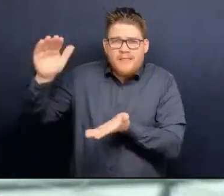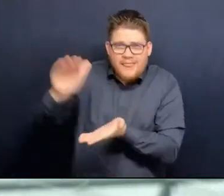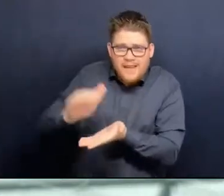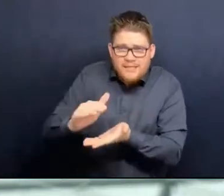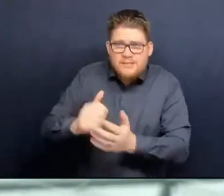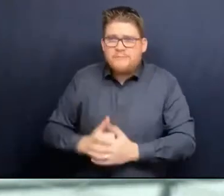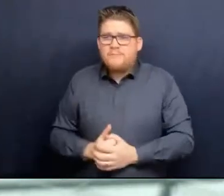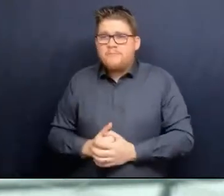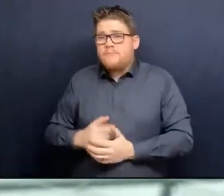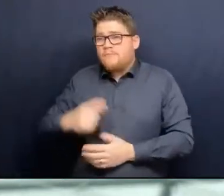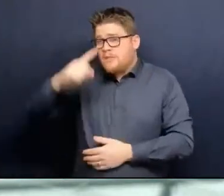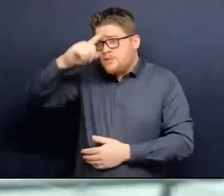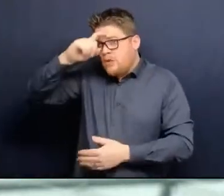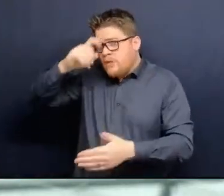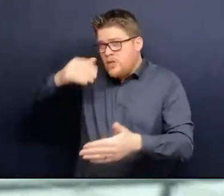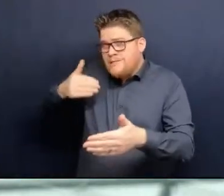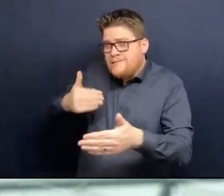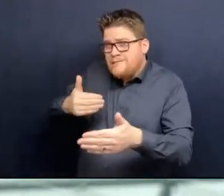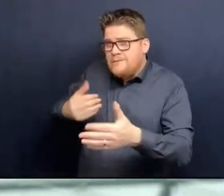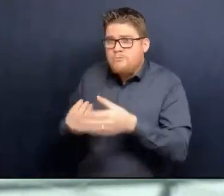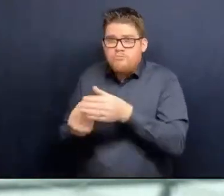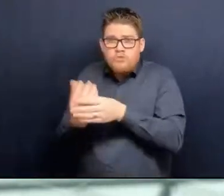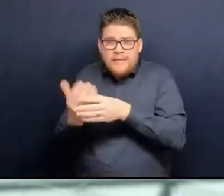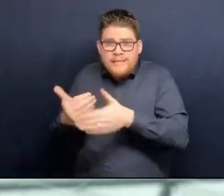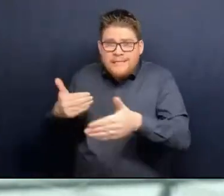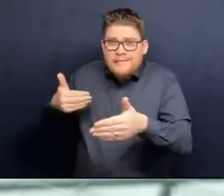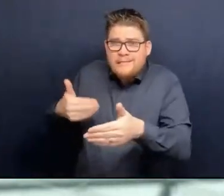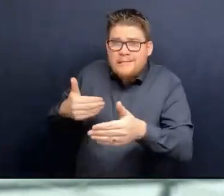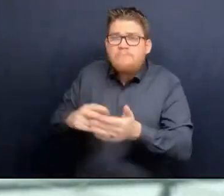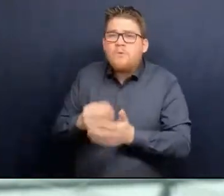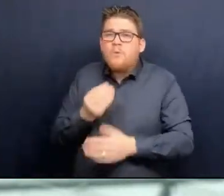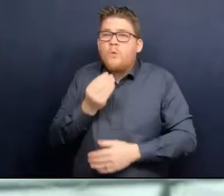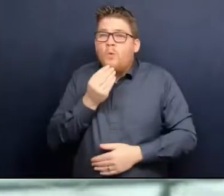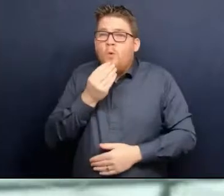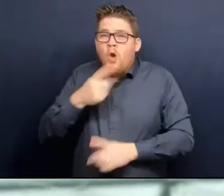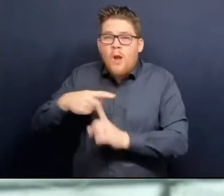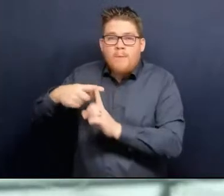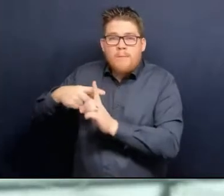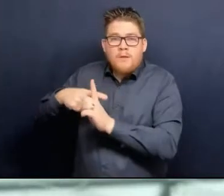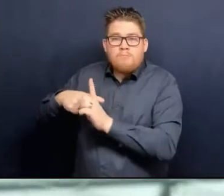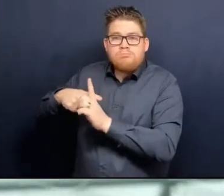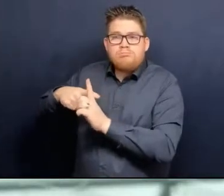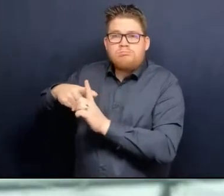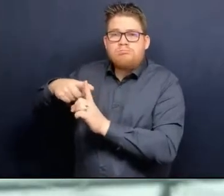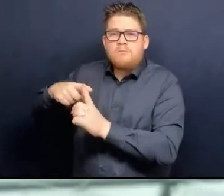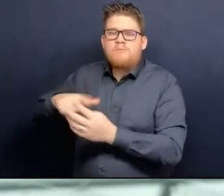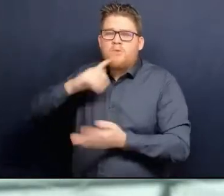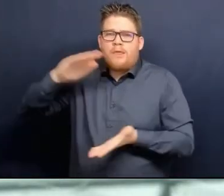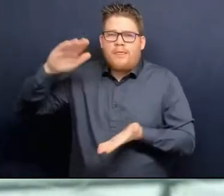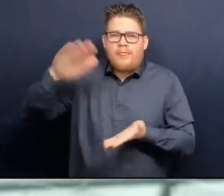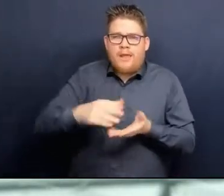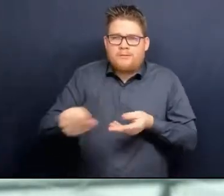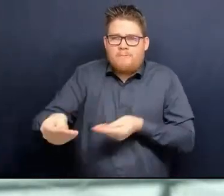into spring. We spend more time outside, we will likely no longer need those extra layers